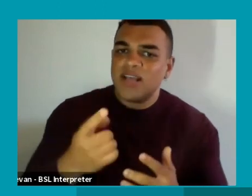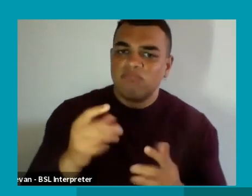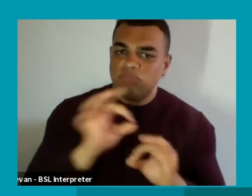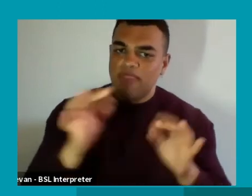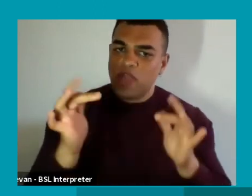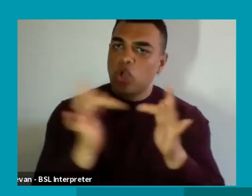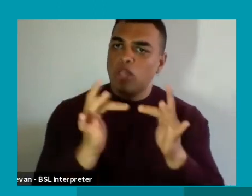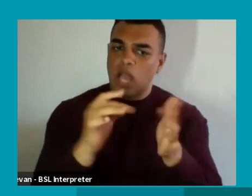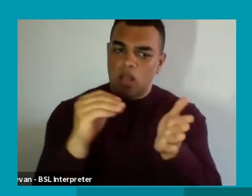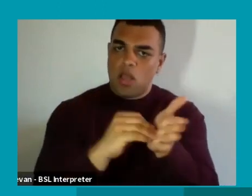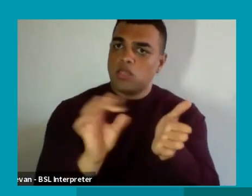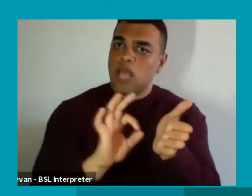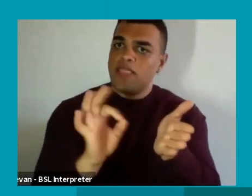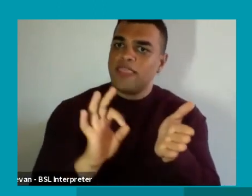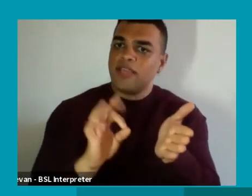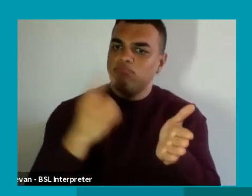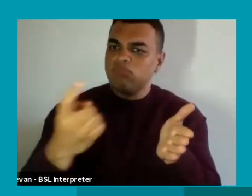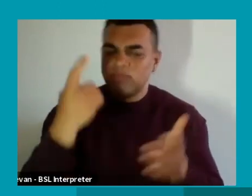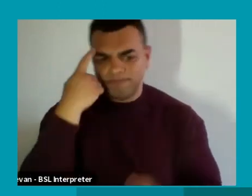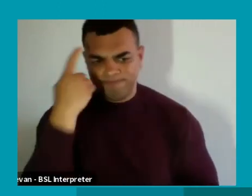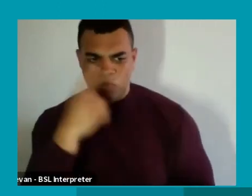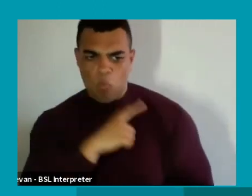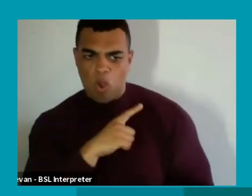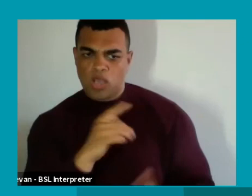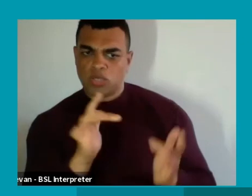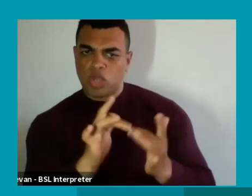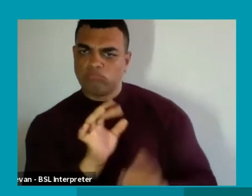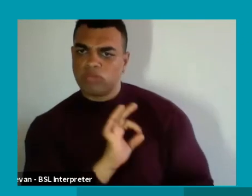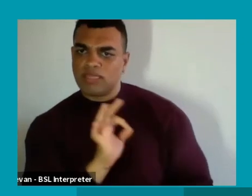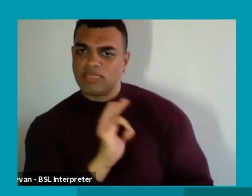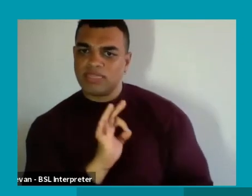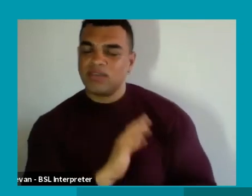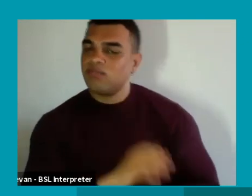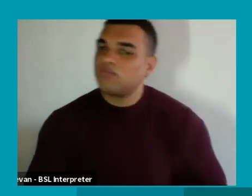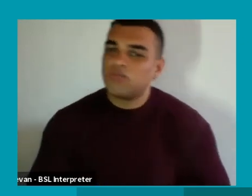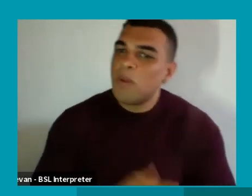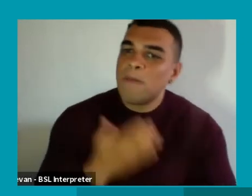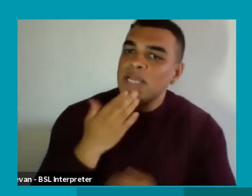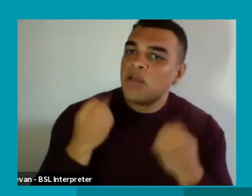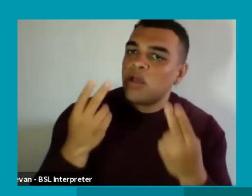but you know you have to have these adjustments made. You're not asking because you're. Being dramatic,